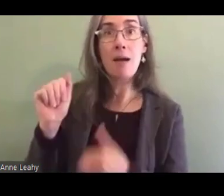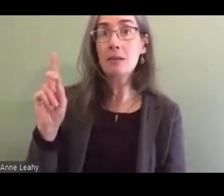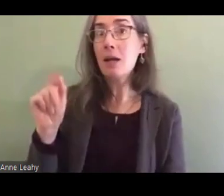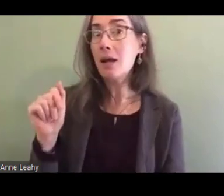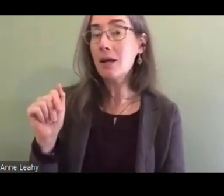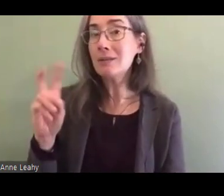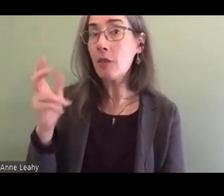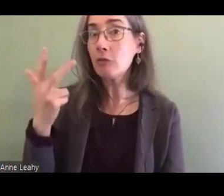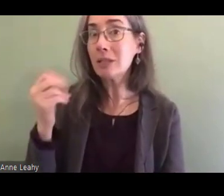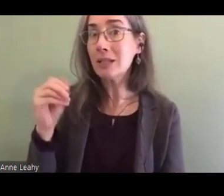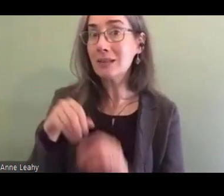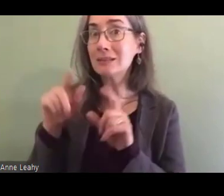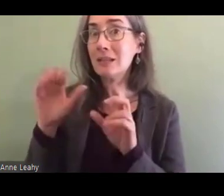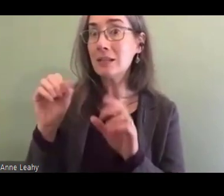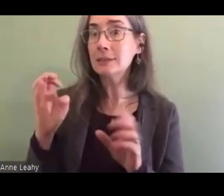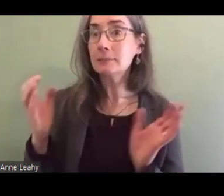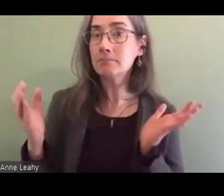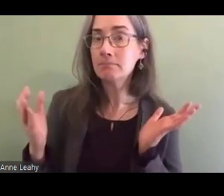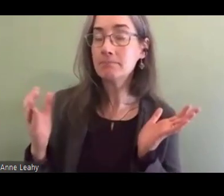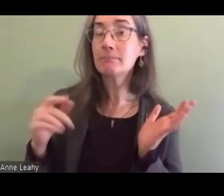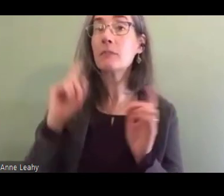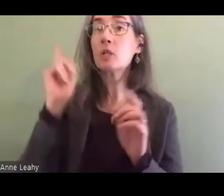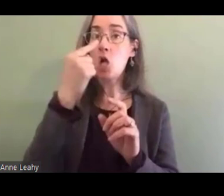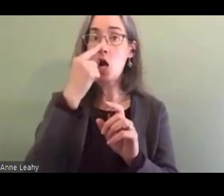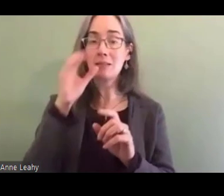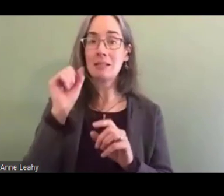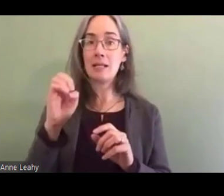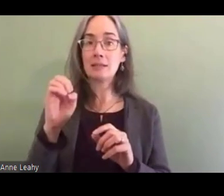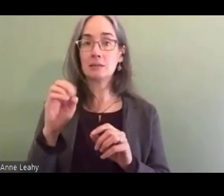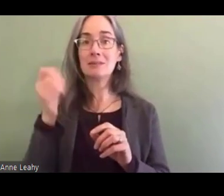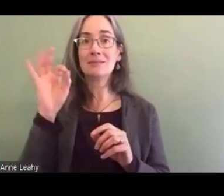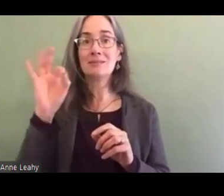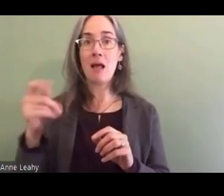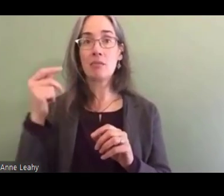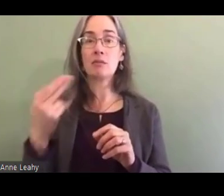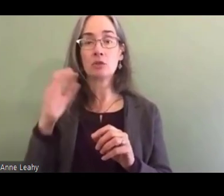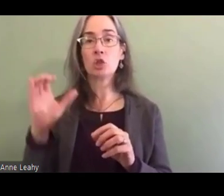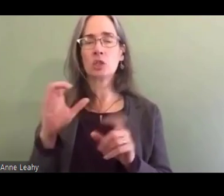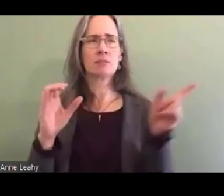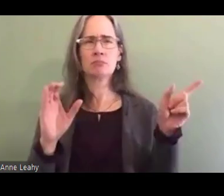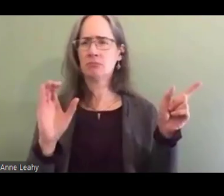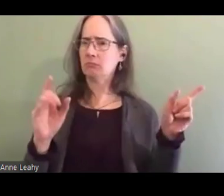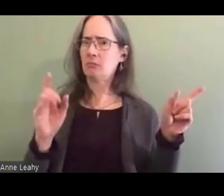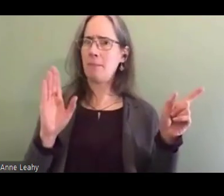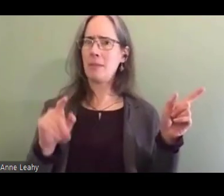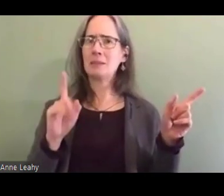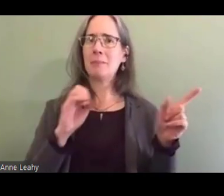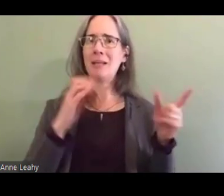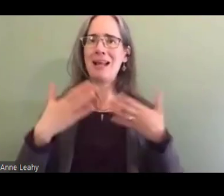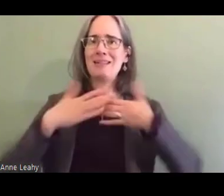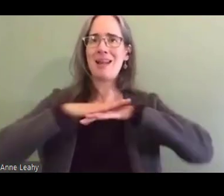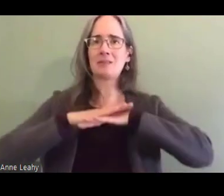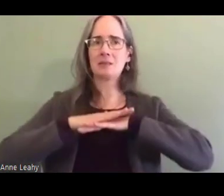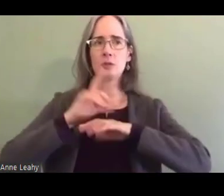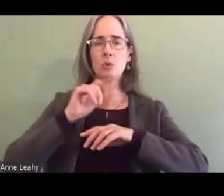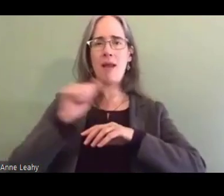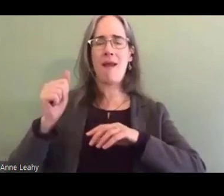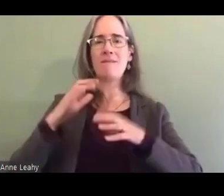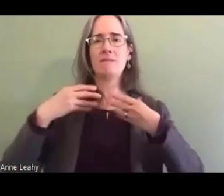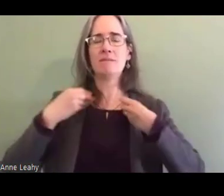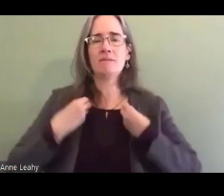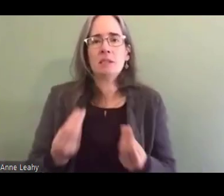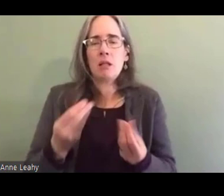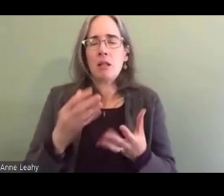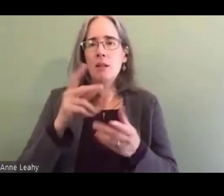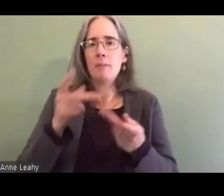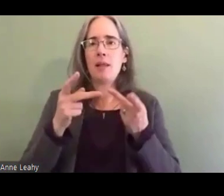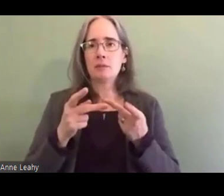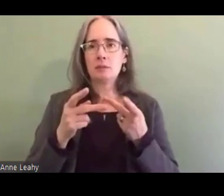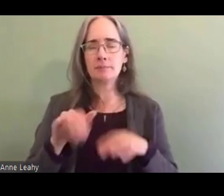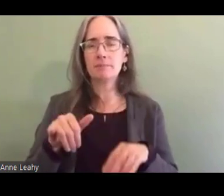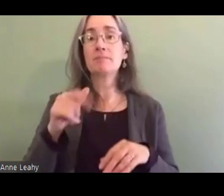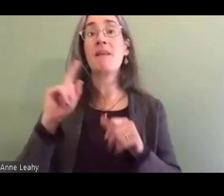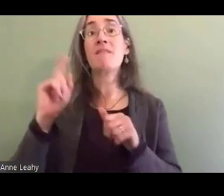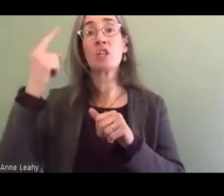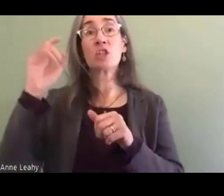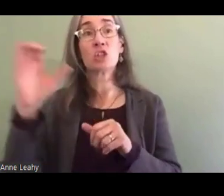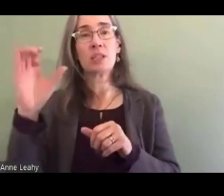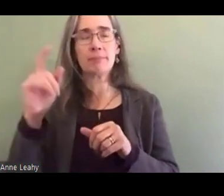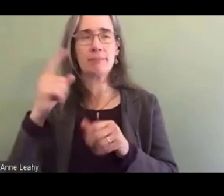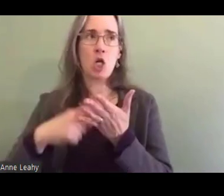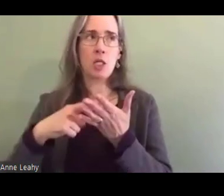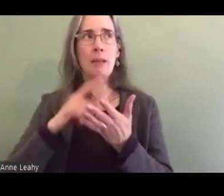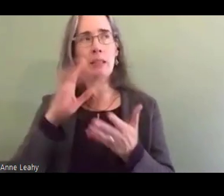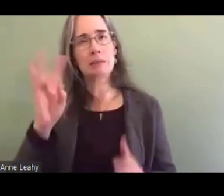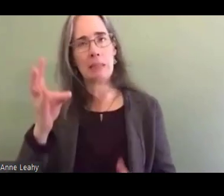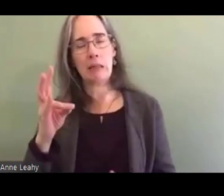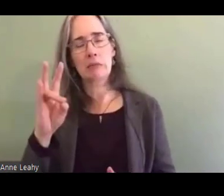In the Target case, 9th Circuit, there must be a nexus to a physical place.